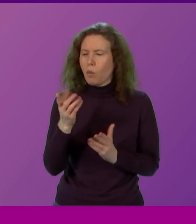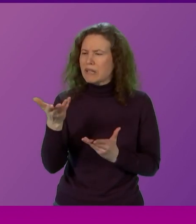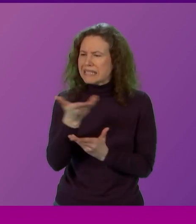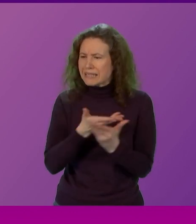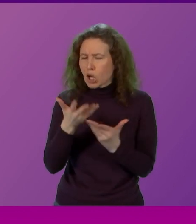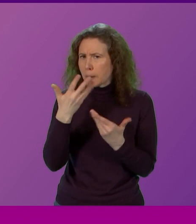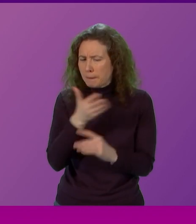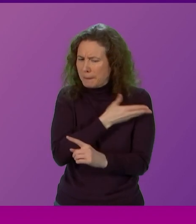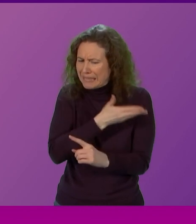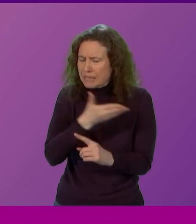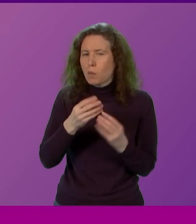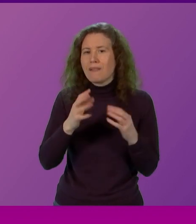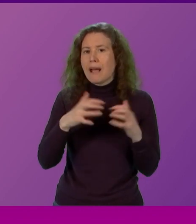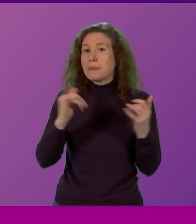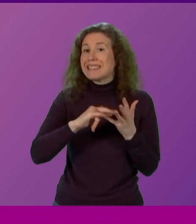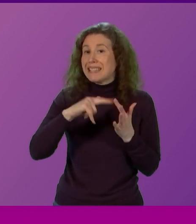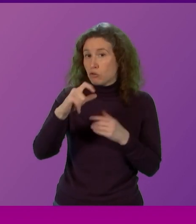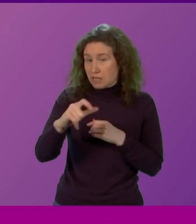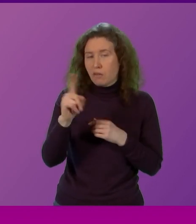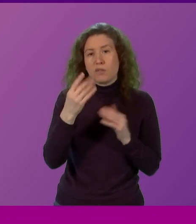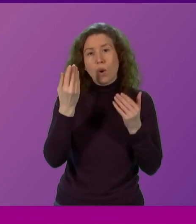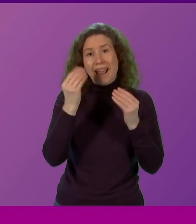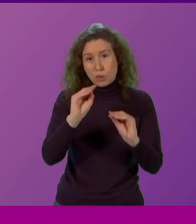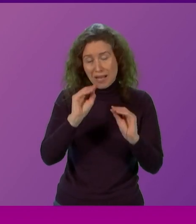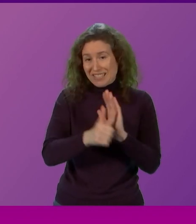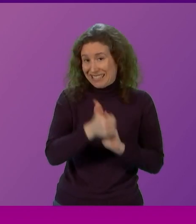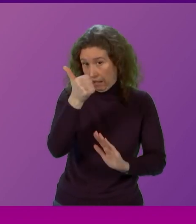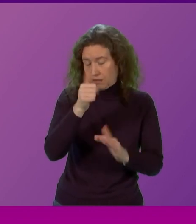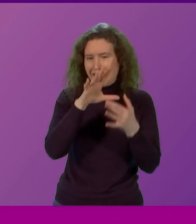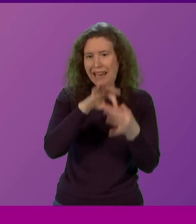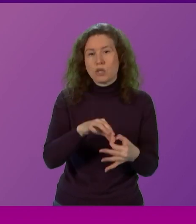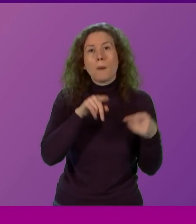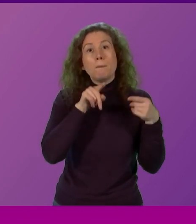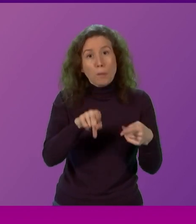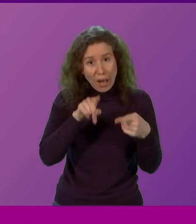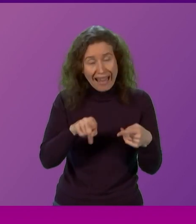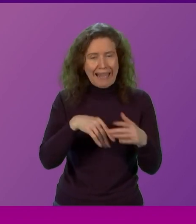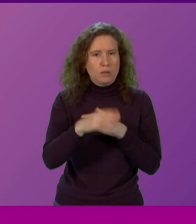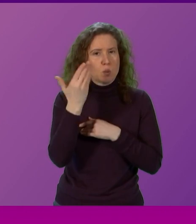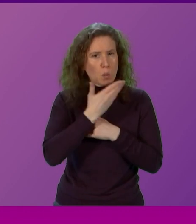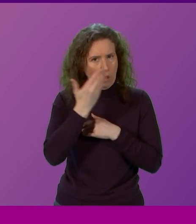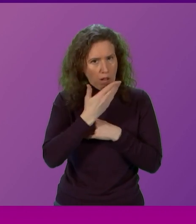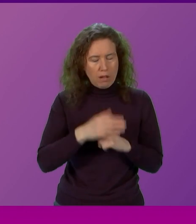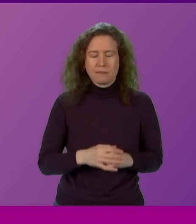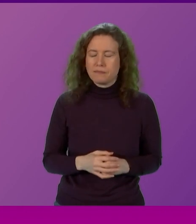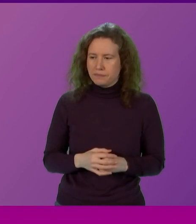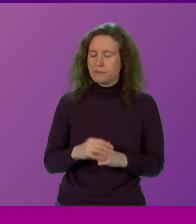has had with the Cabinet Secretary for Education and Skills in relation to bullying and harassment in schools.